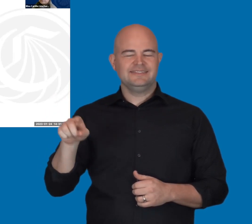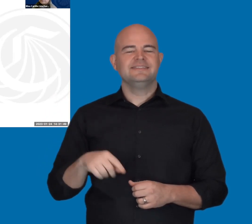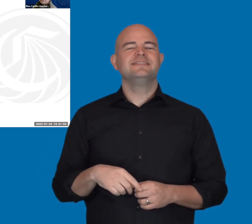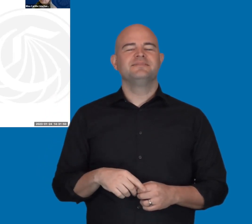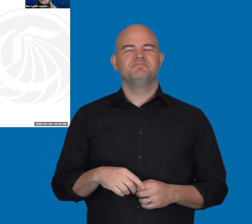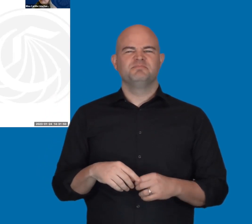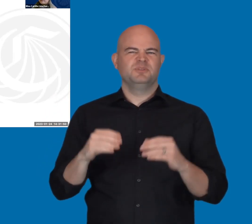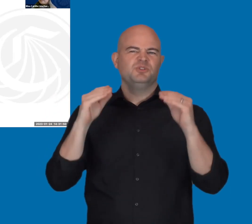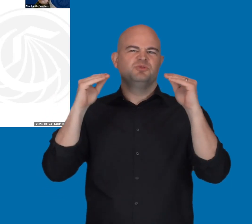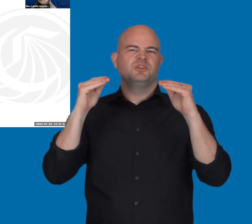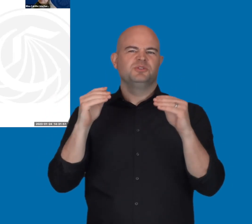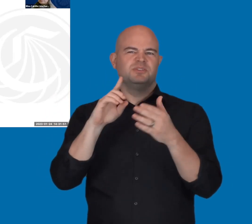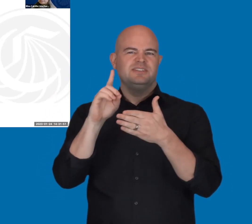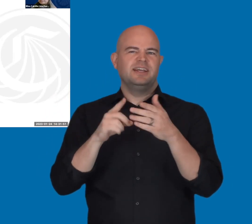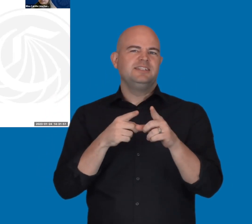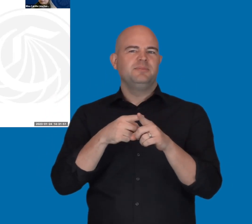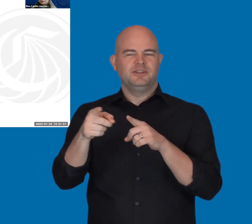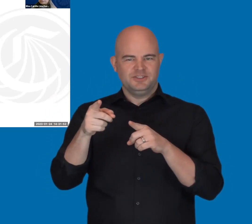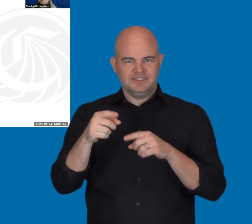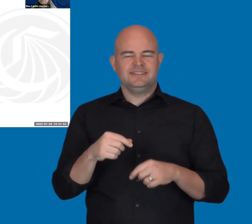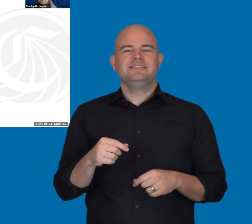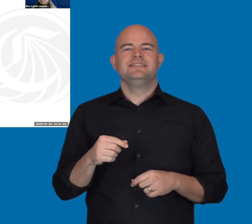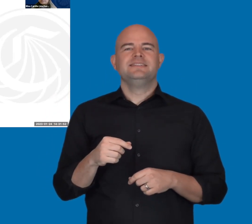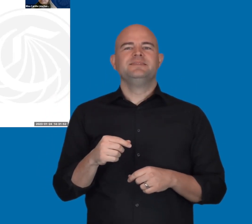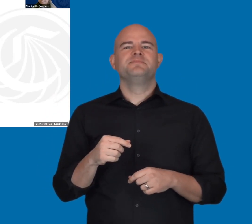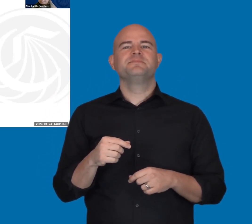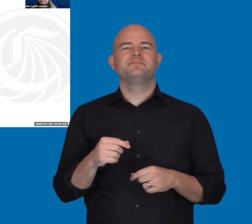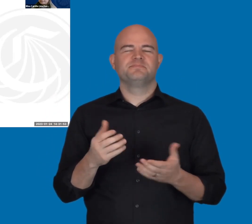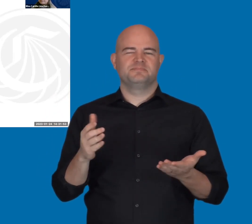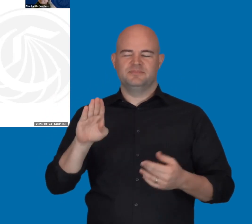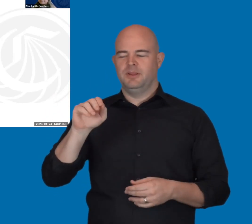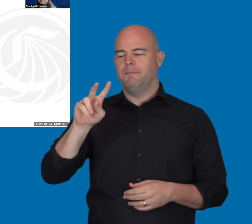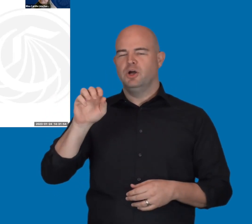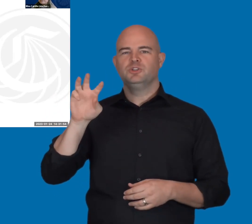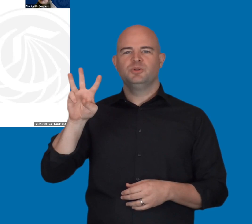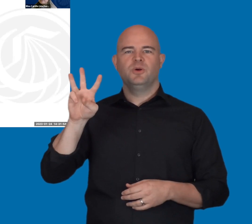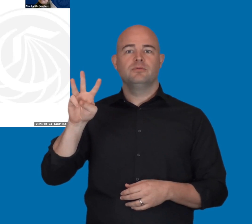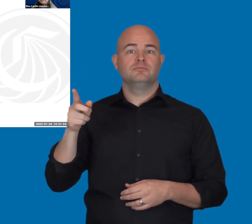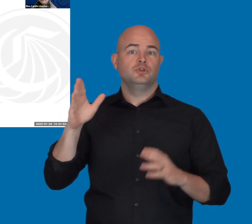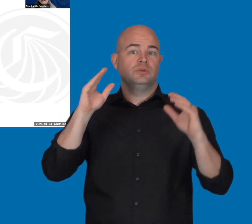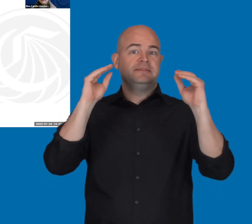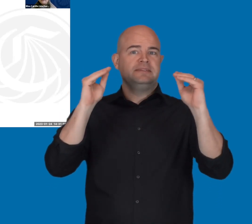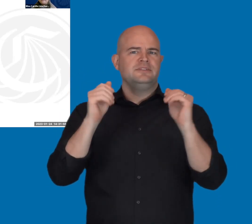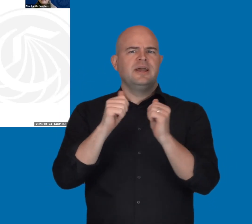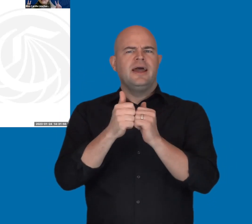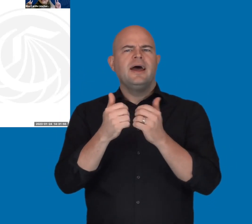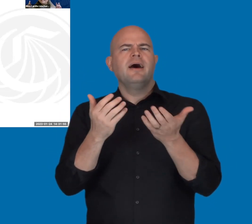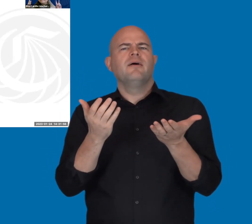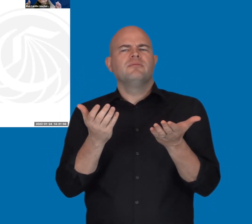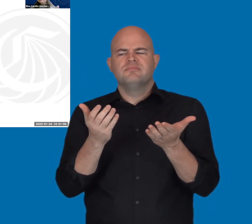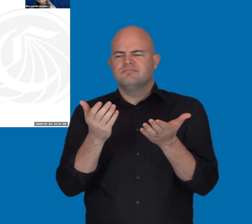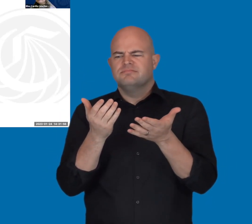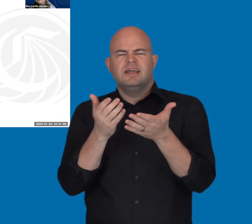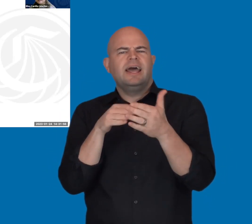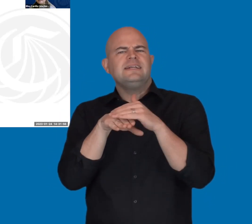During this presentation, Adrianne will discuss how Barstow teaches accessibility compliance using their acronym LLLATCCH.